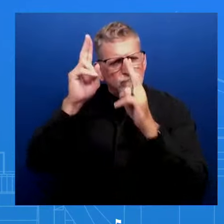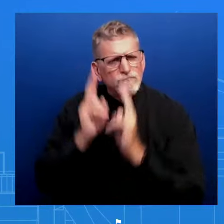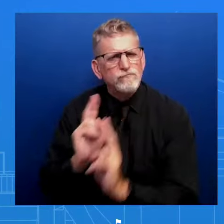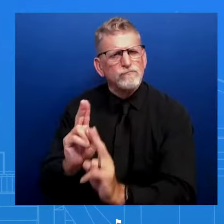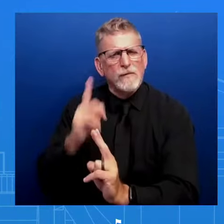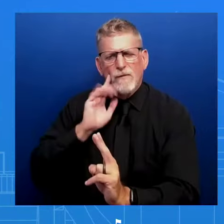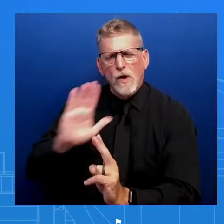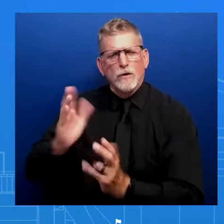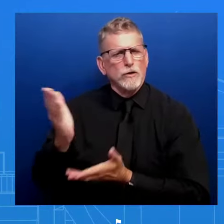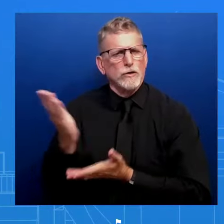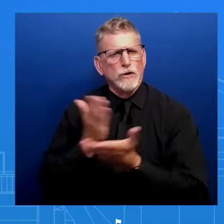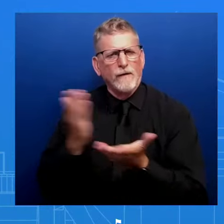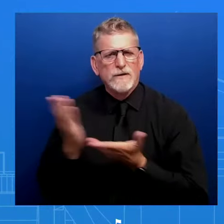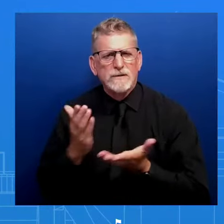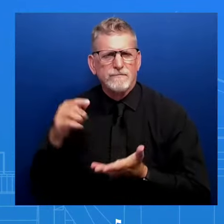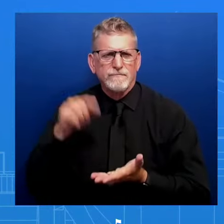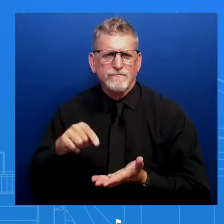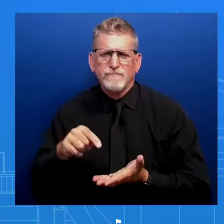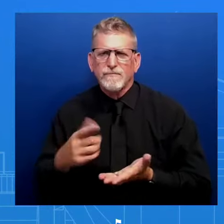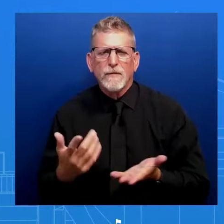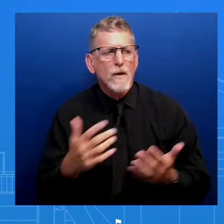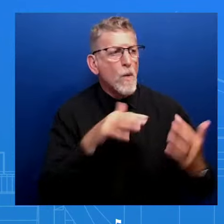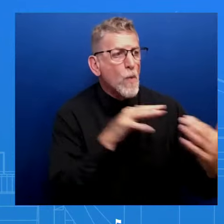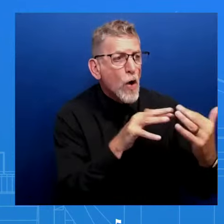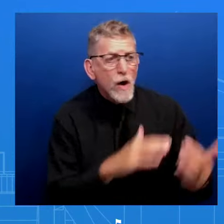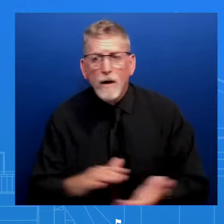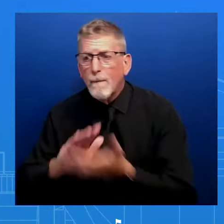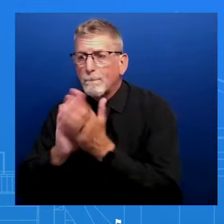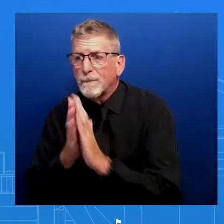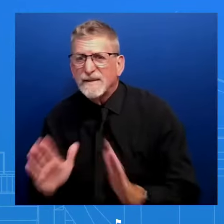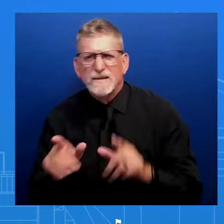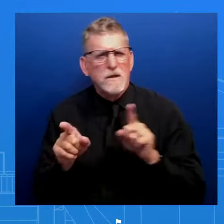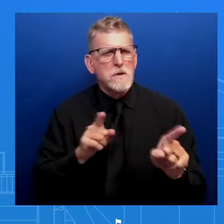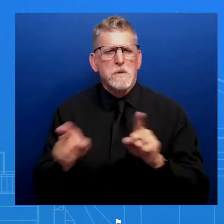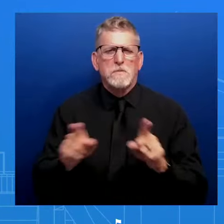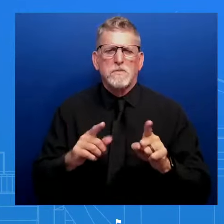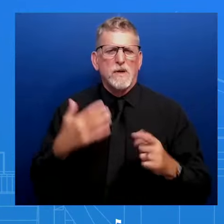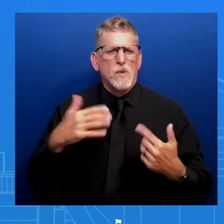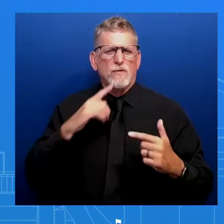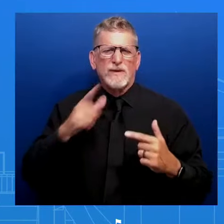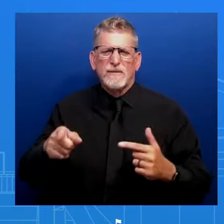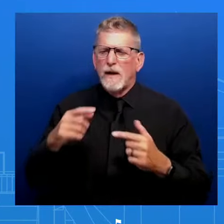Diversity makes the United States military stronger. In fact, it's one of our greatest strengths.